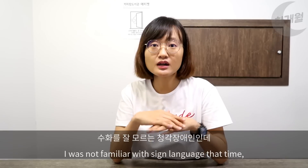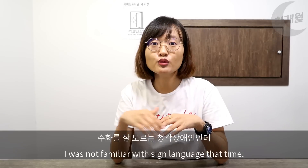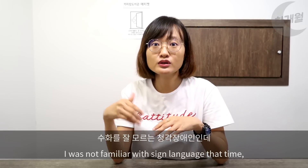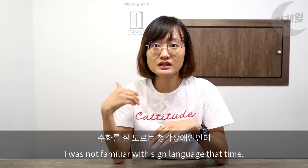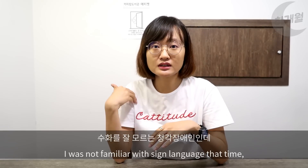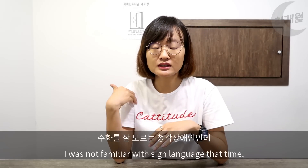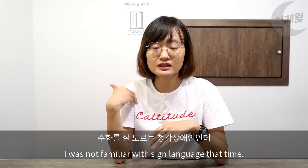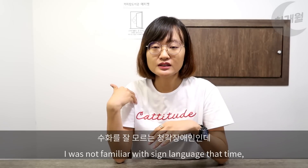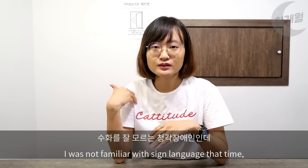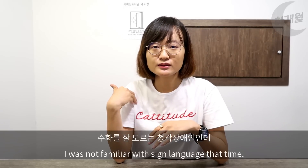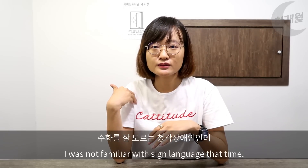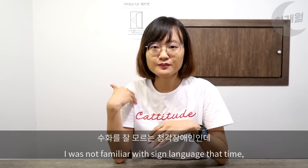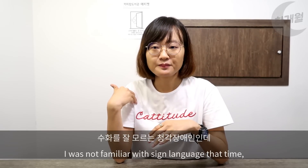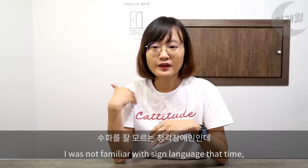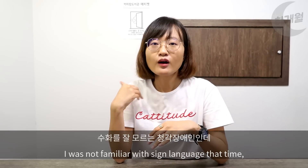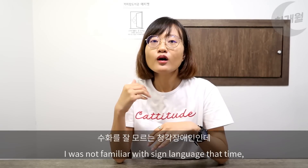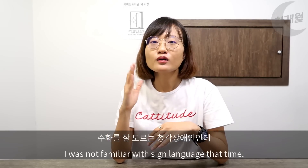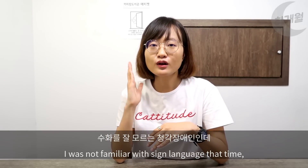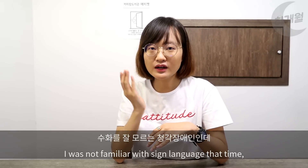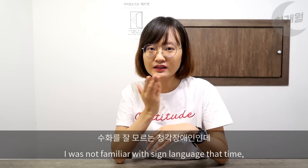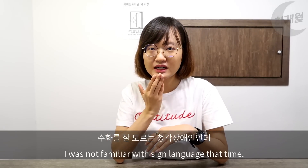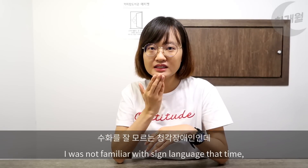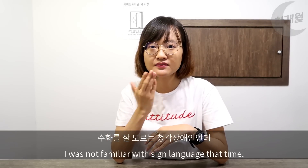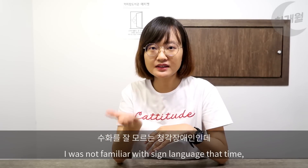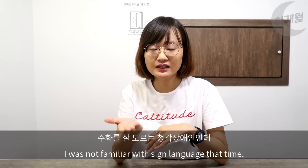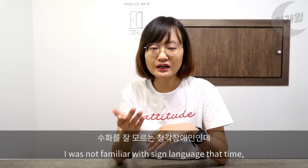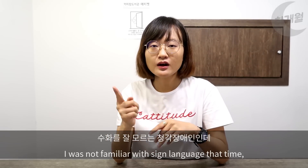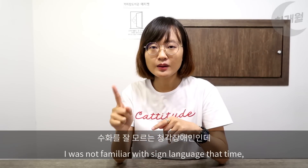I was not familiar with sign language that time,